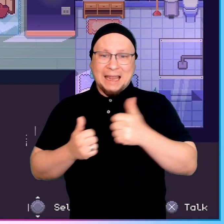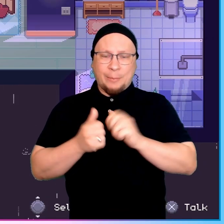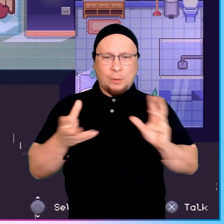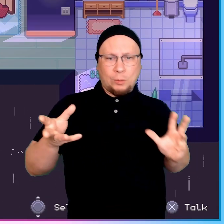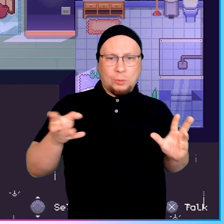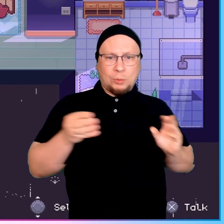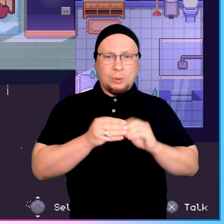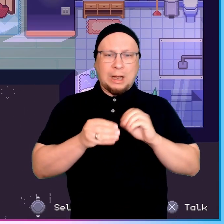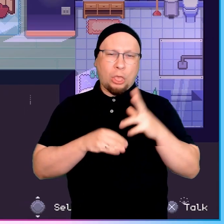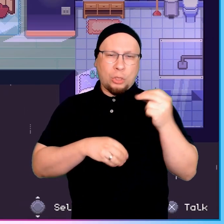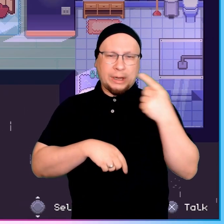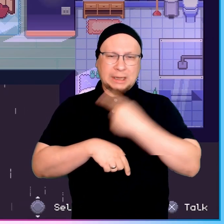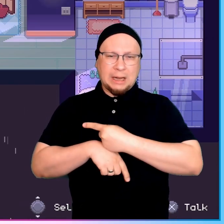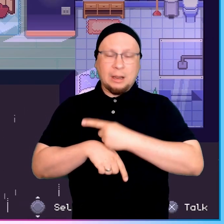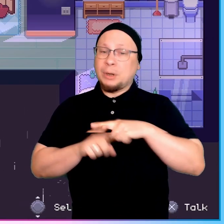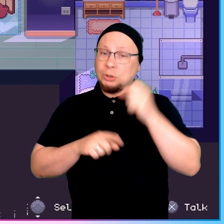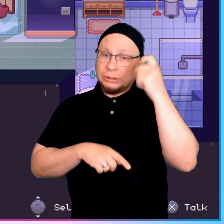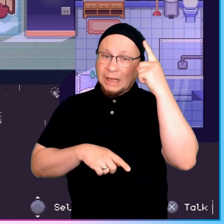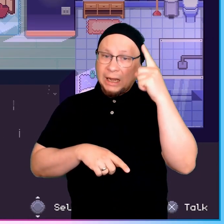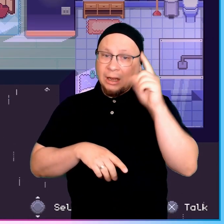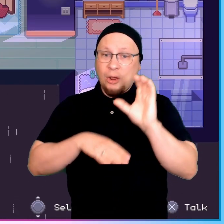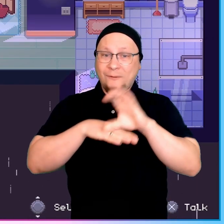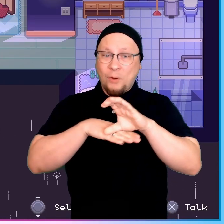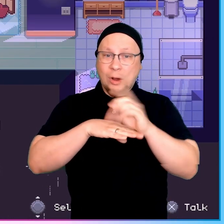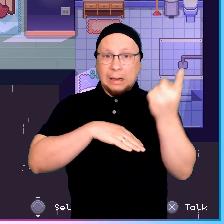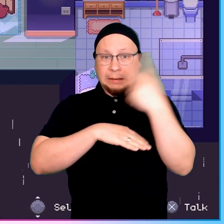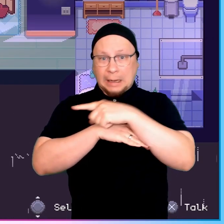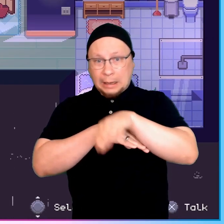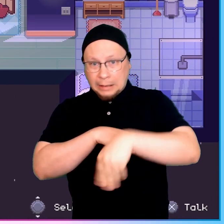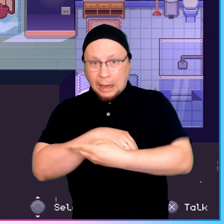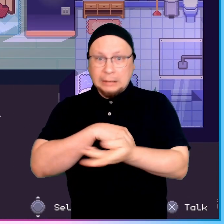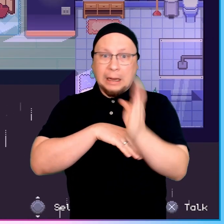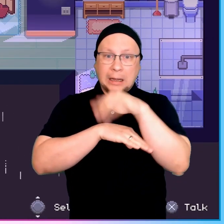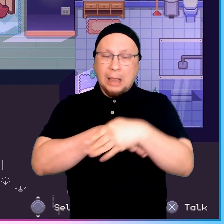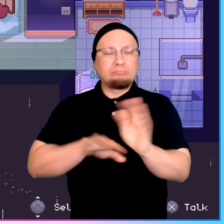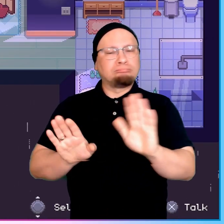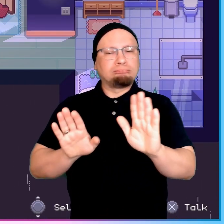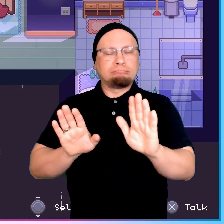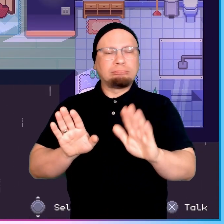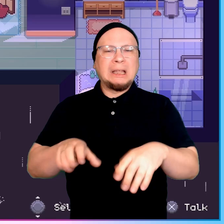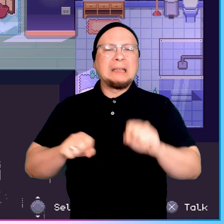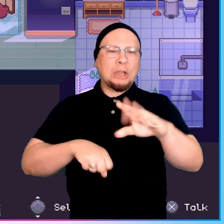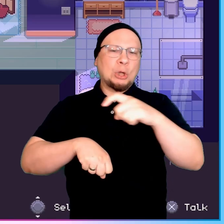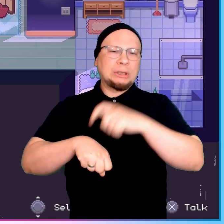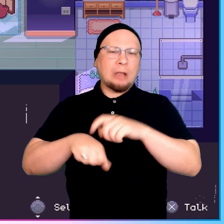day / night cycles in Fishbowl, and you can take all the time you need to explore Alo’s house.